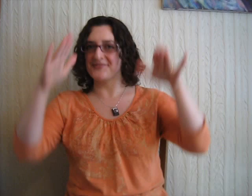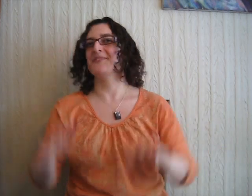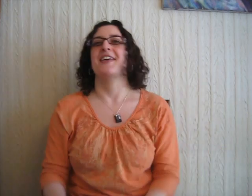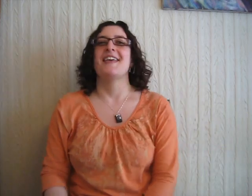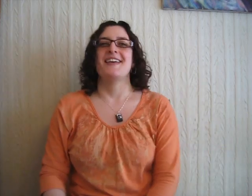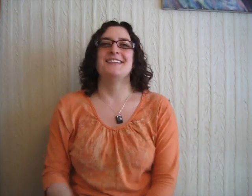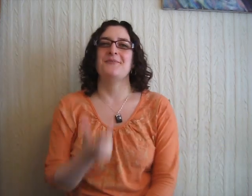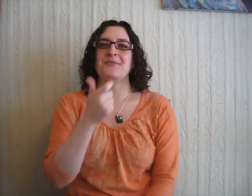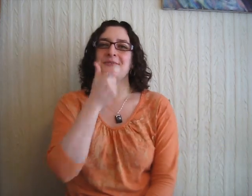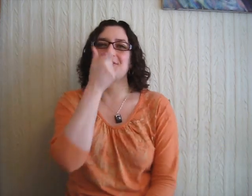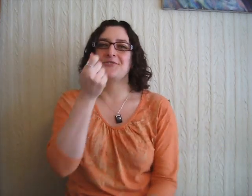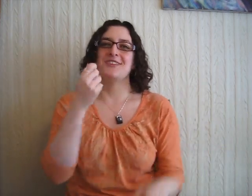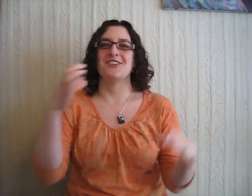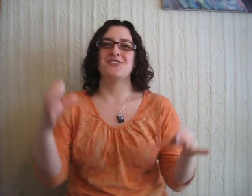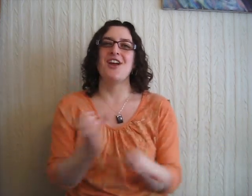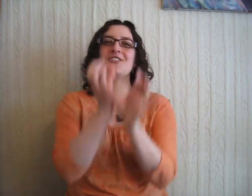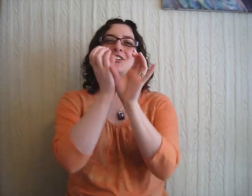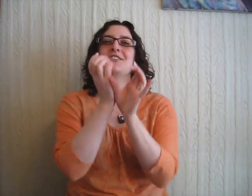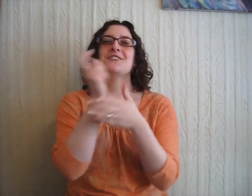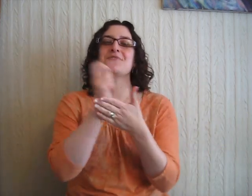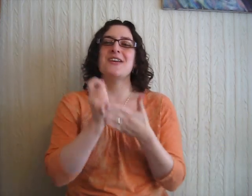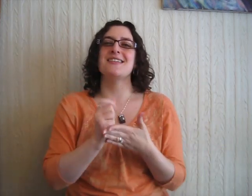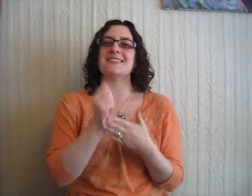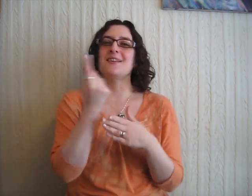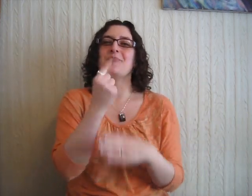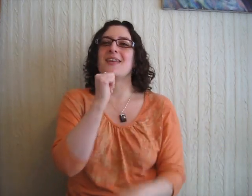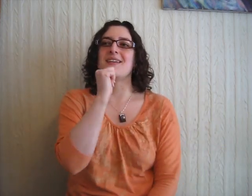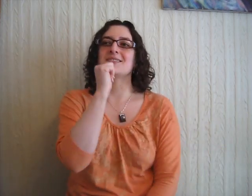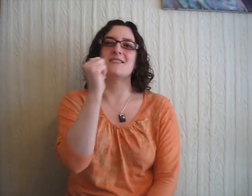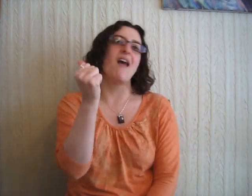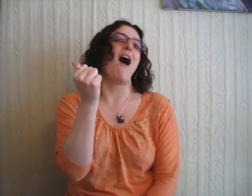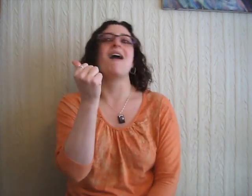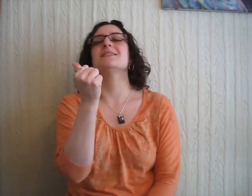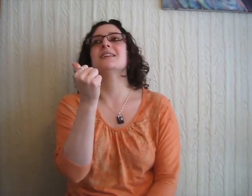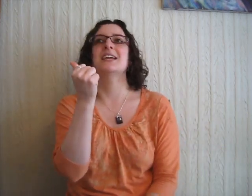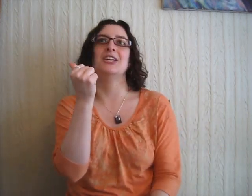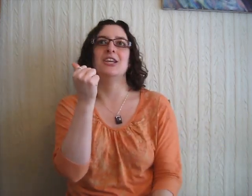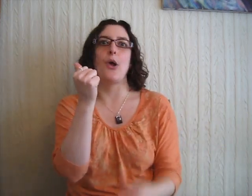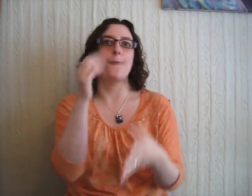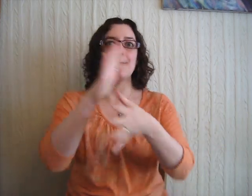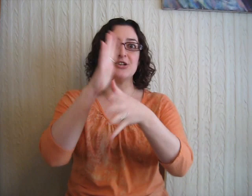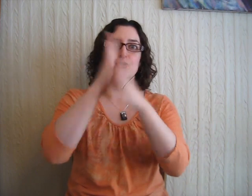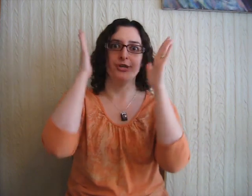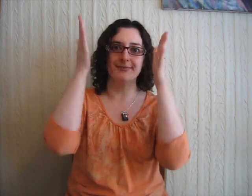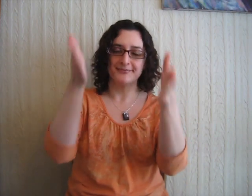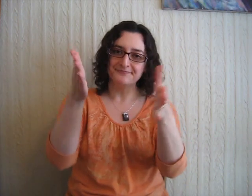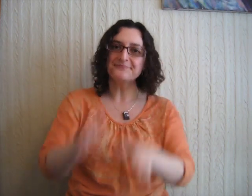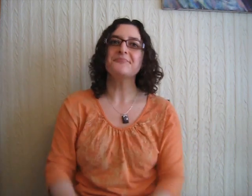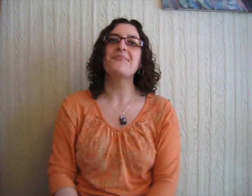It's one of those interesting challenges of writing something that's not, you know, mainstreamed